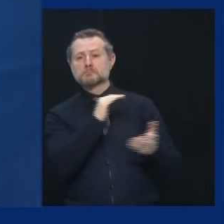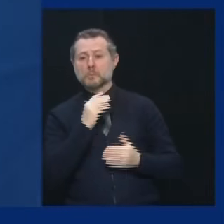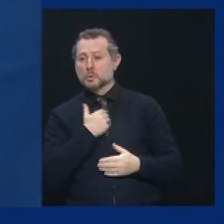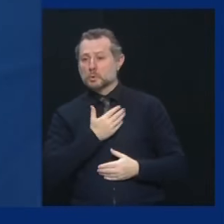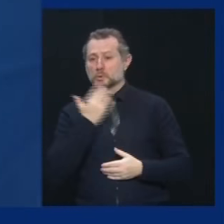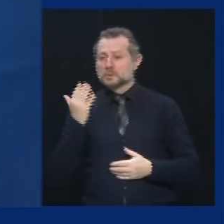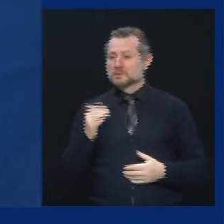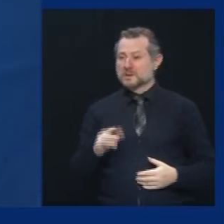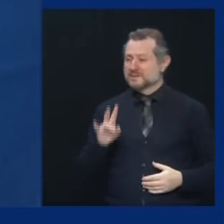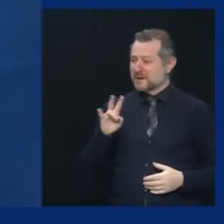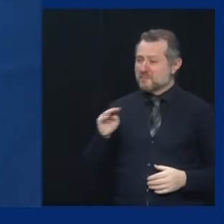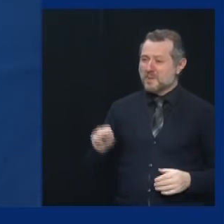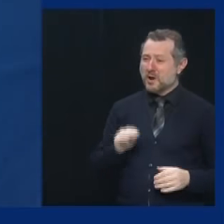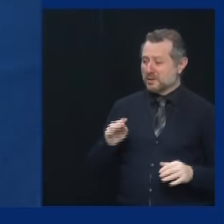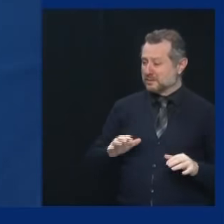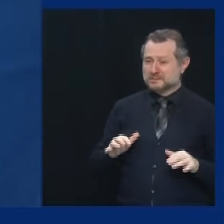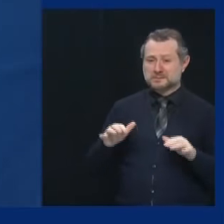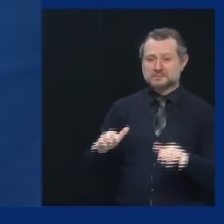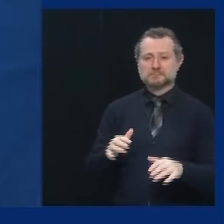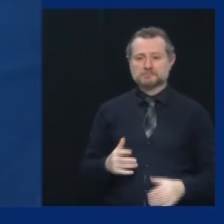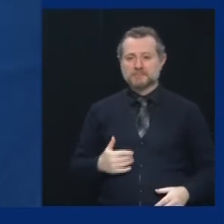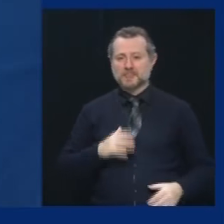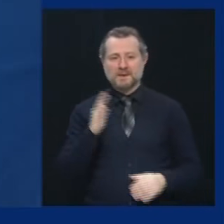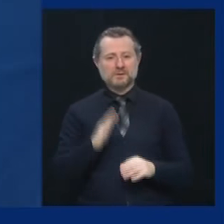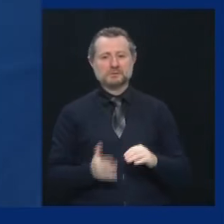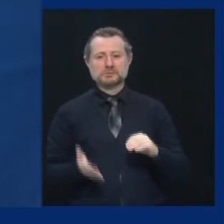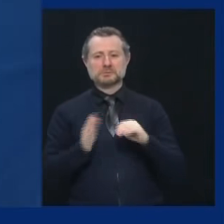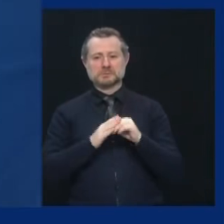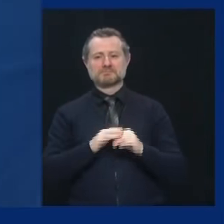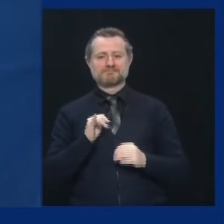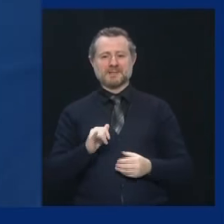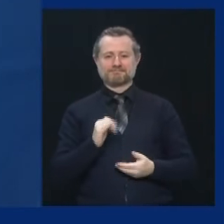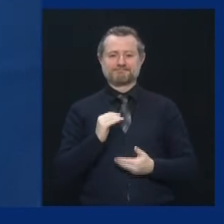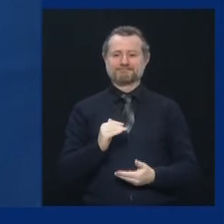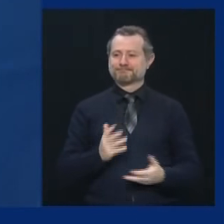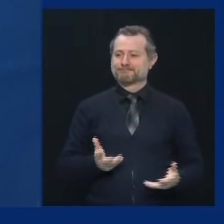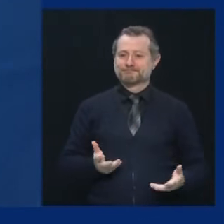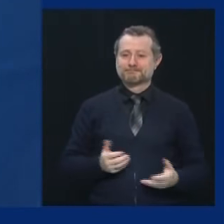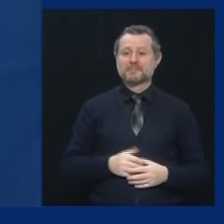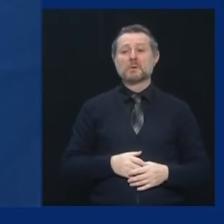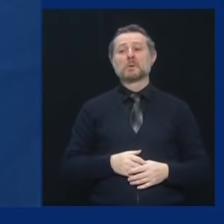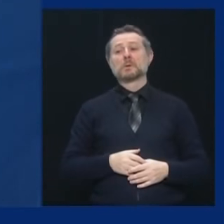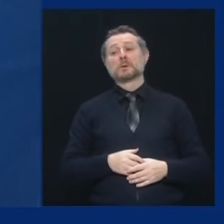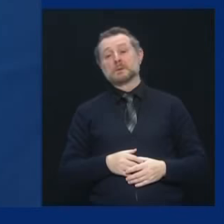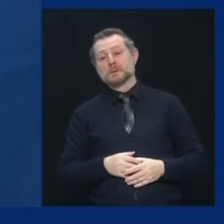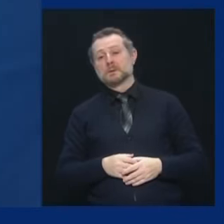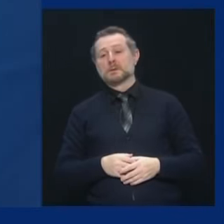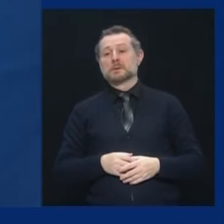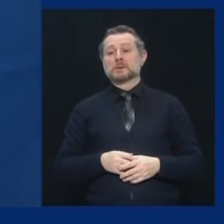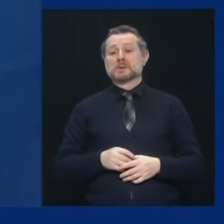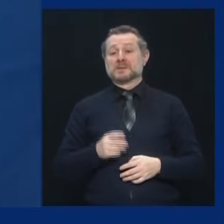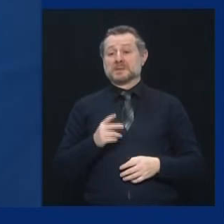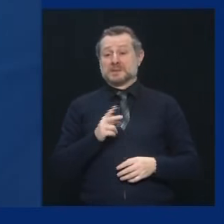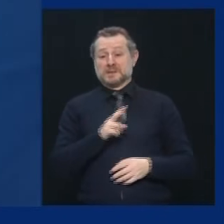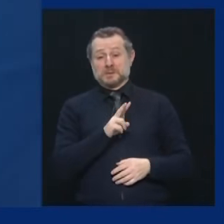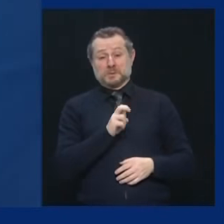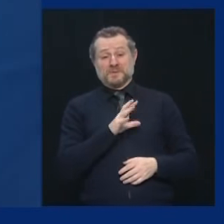AVAILABILITY BEDS AND STAFF. BEDS AND STAFF. WHAT HOSPITALS WILL TELL YOU